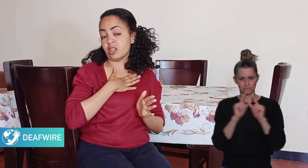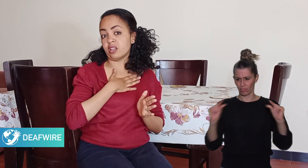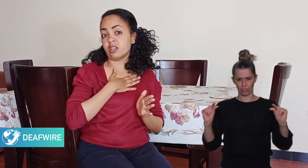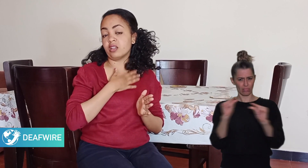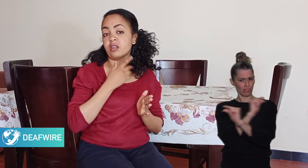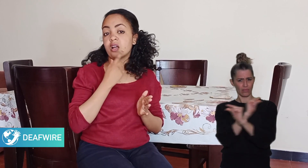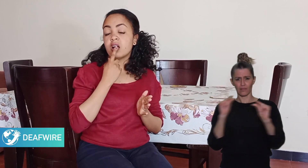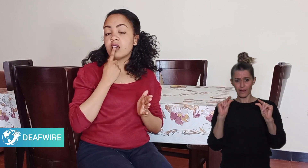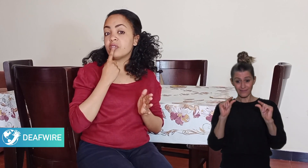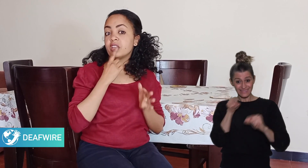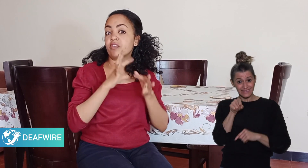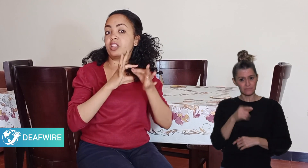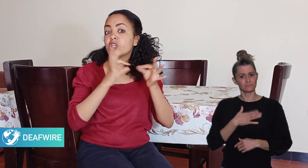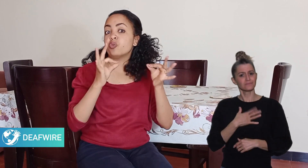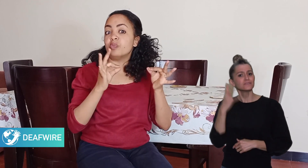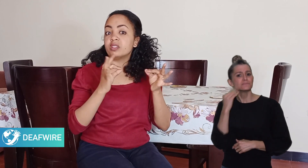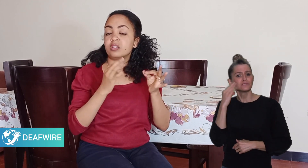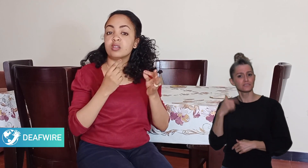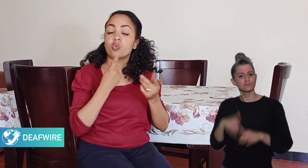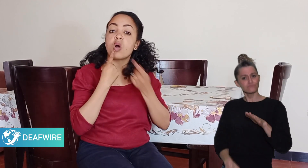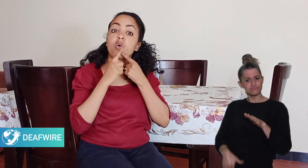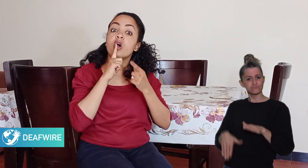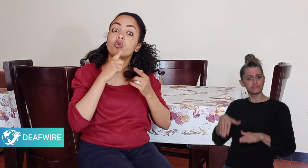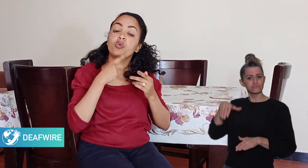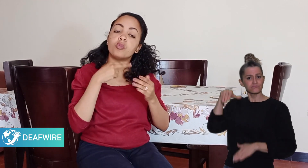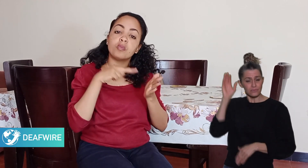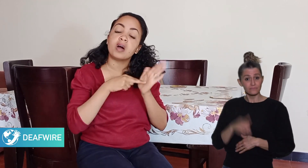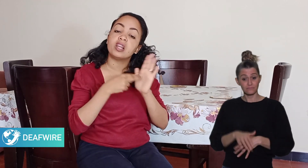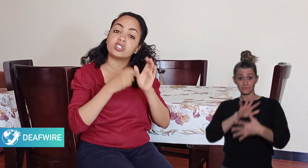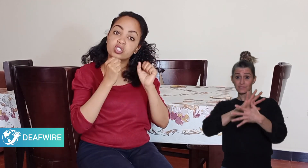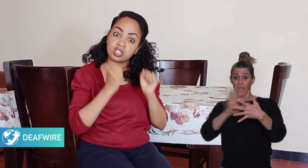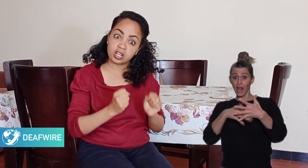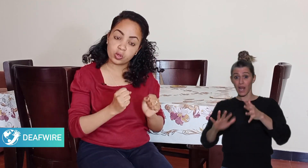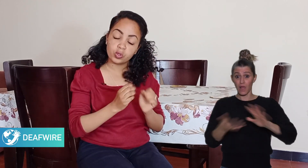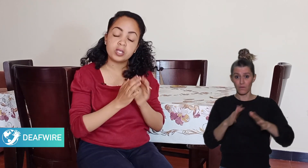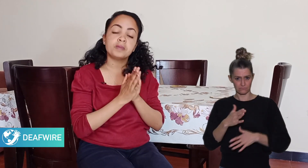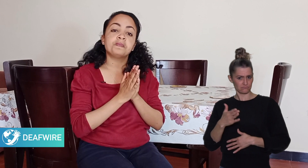This was my experience growing up. Sign language